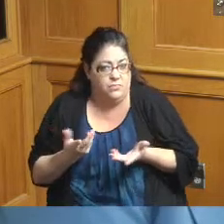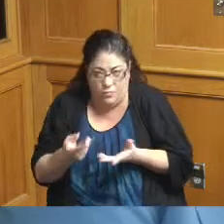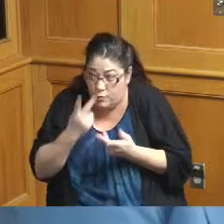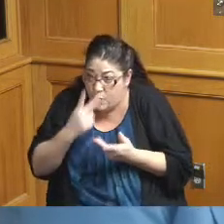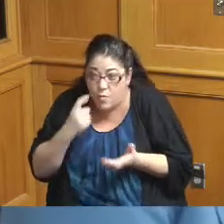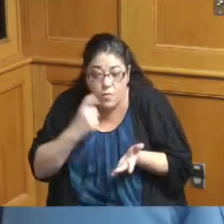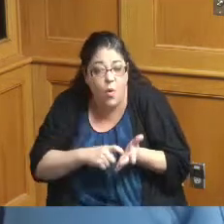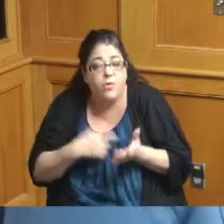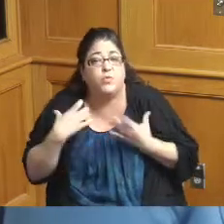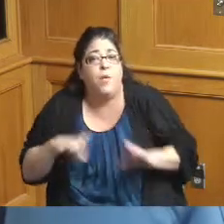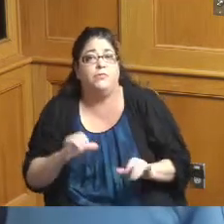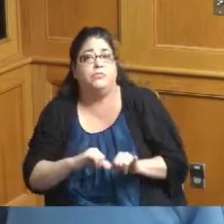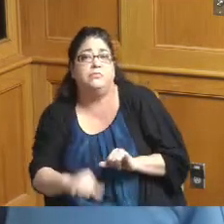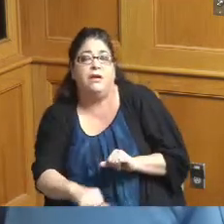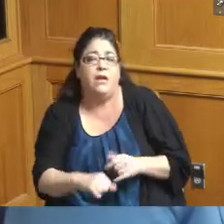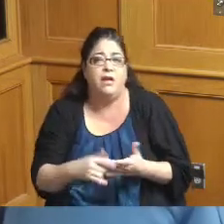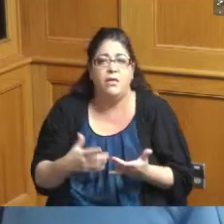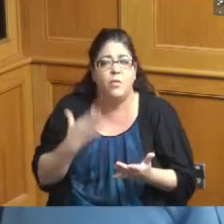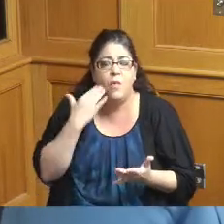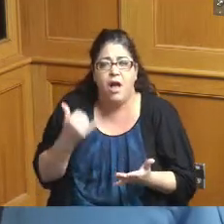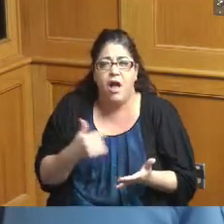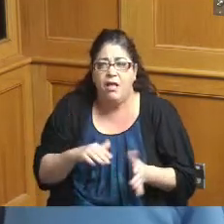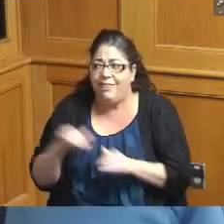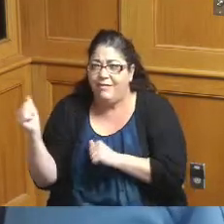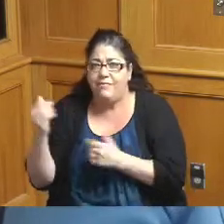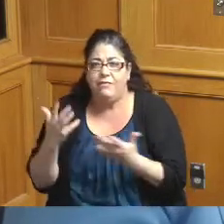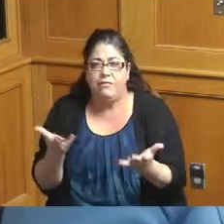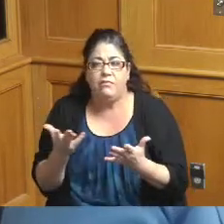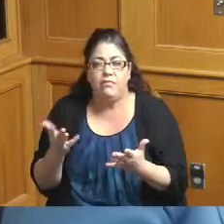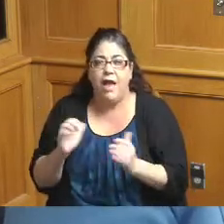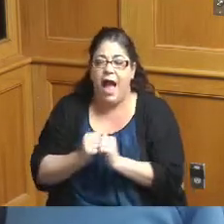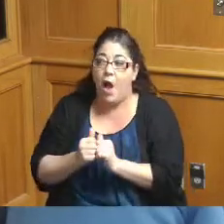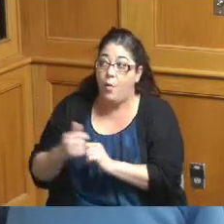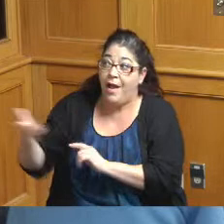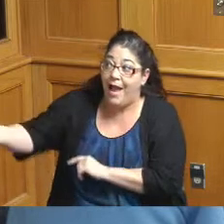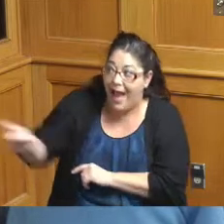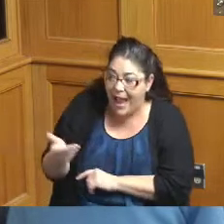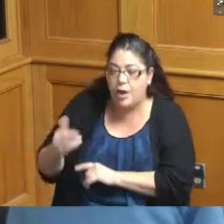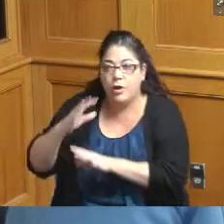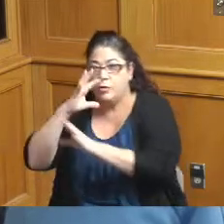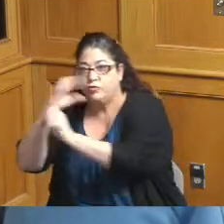we need to look at to try to help get these people hired in here I think the really the